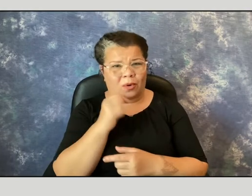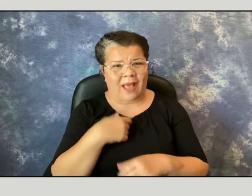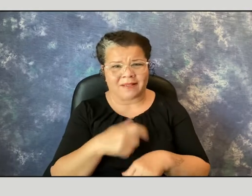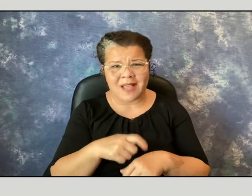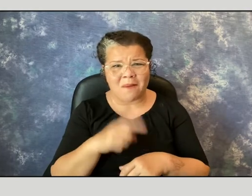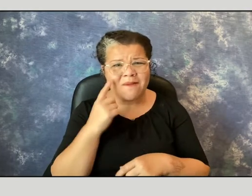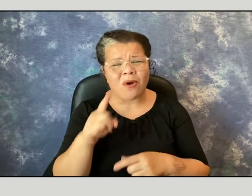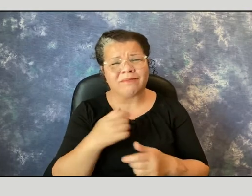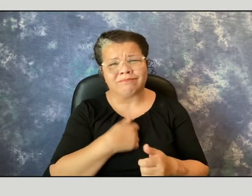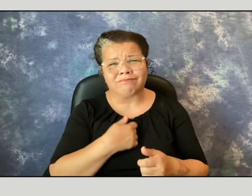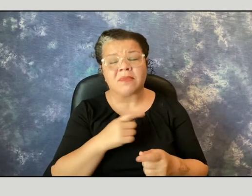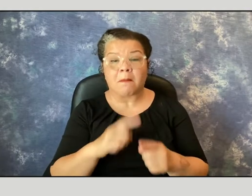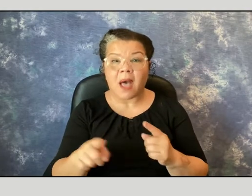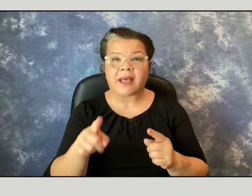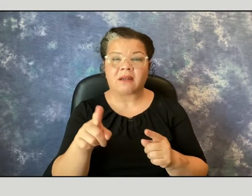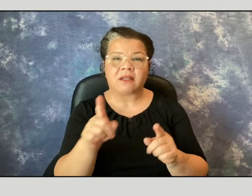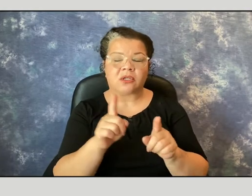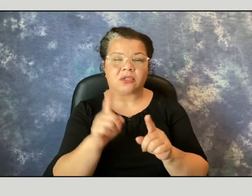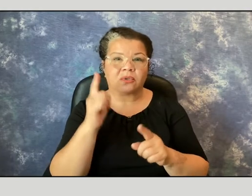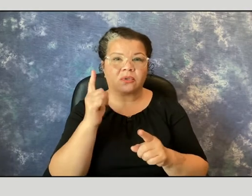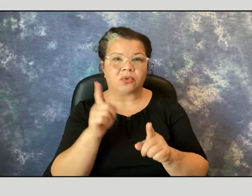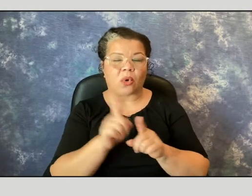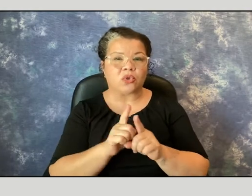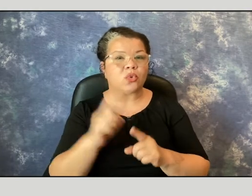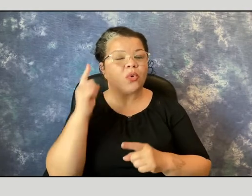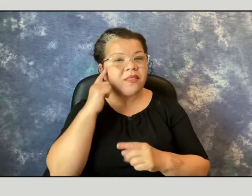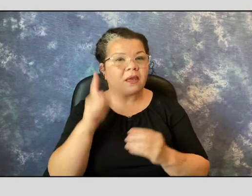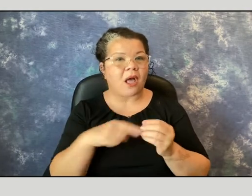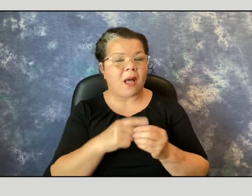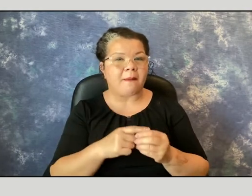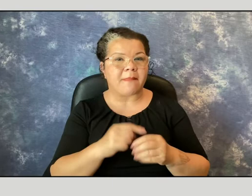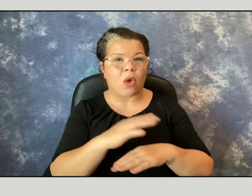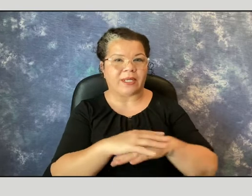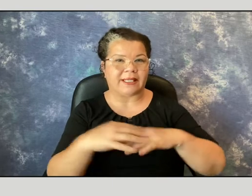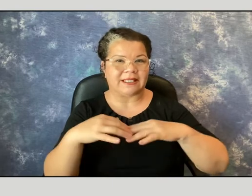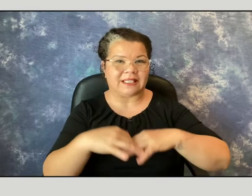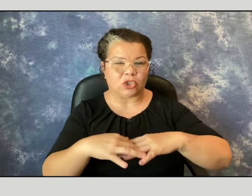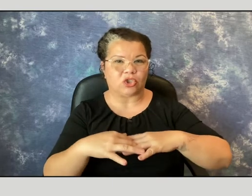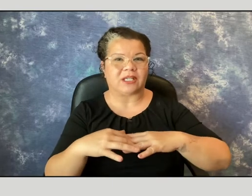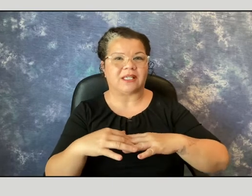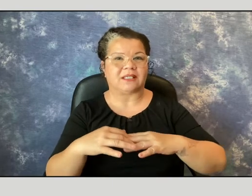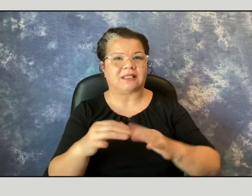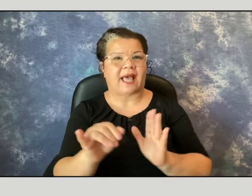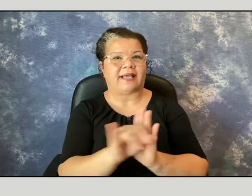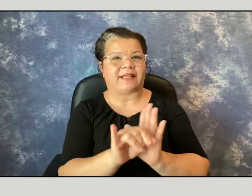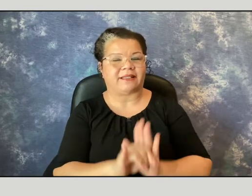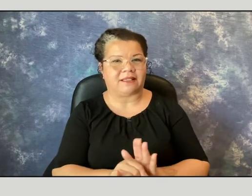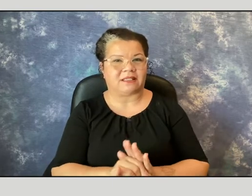about indigenous identity and heritage, and how that all fits in.